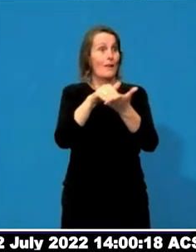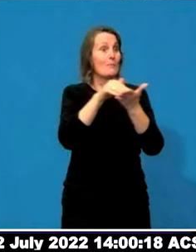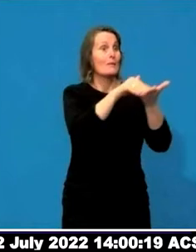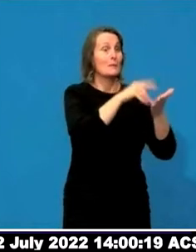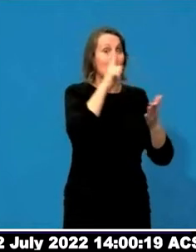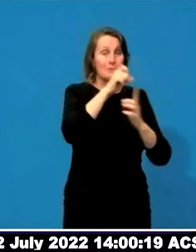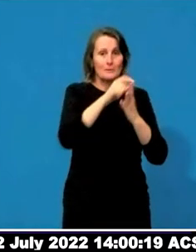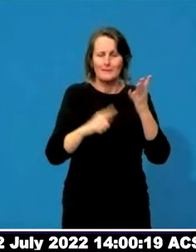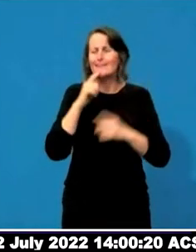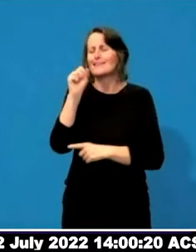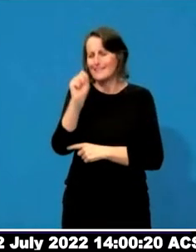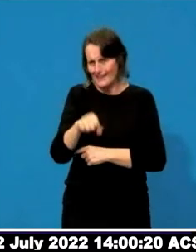We can build that.